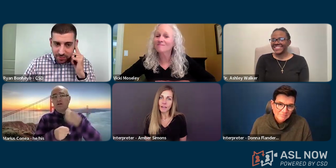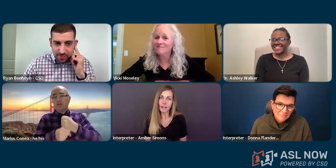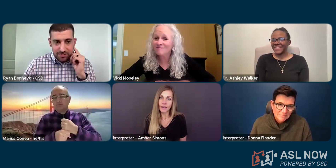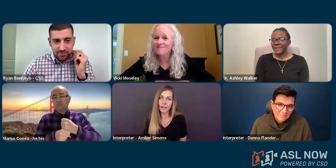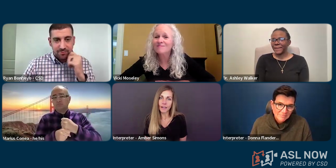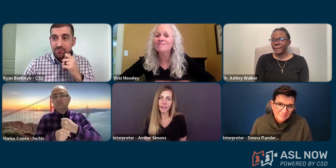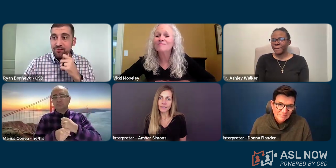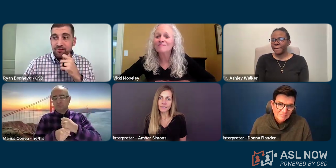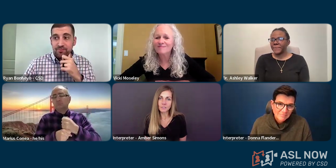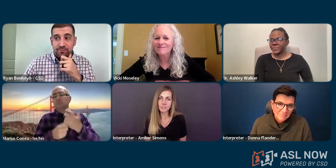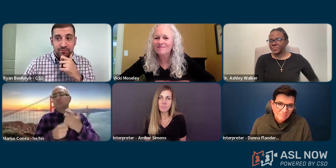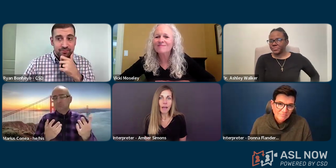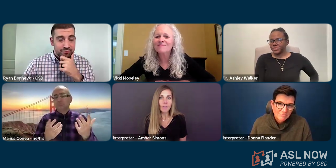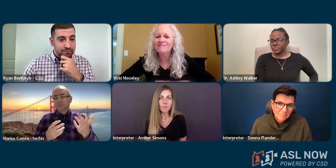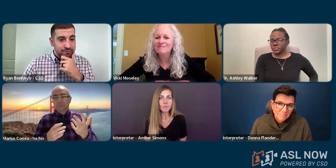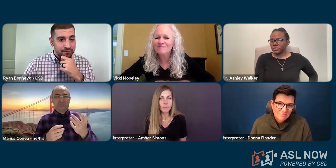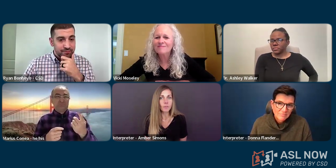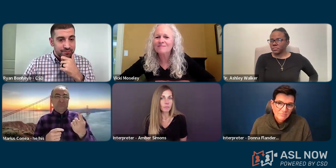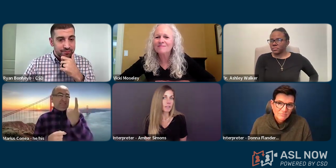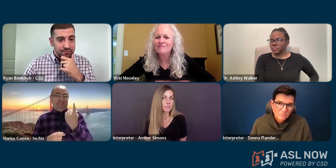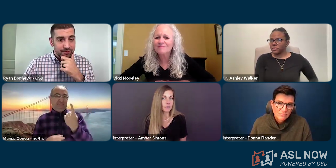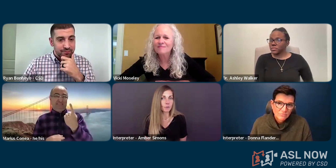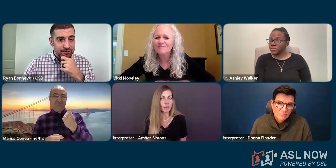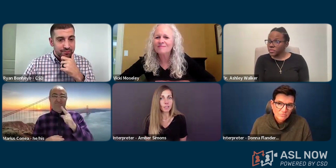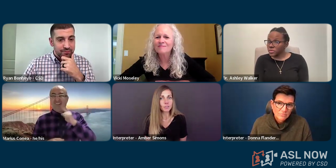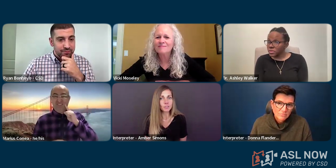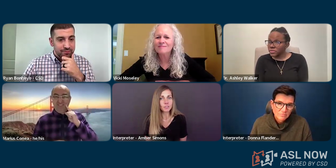and have for the last several years.